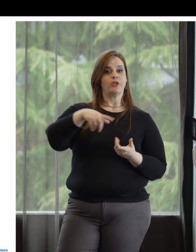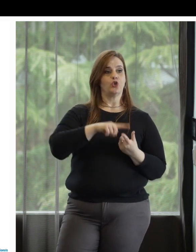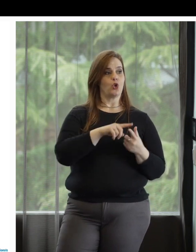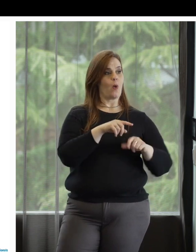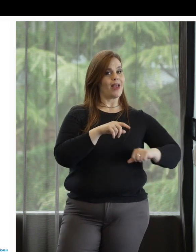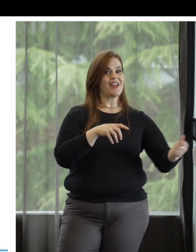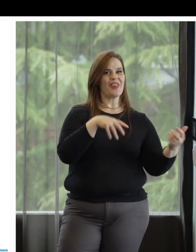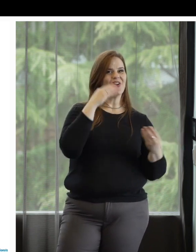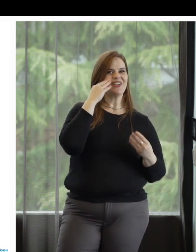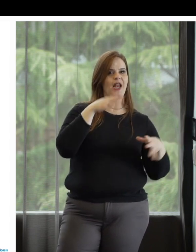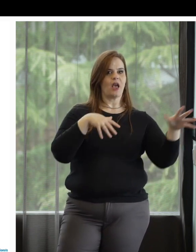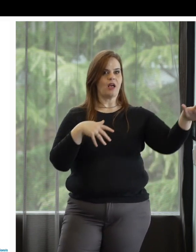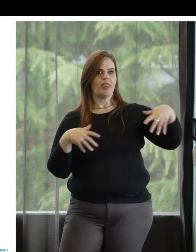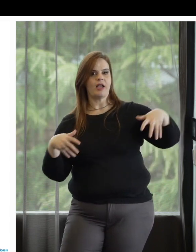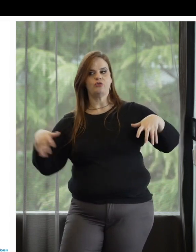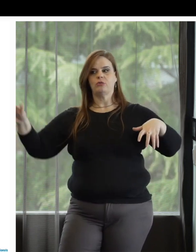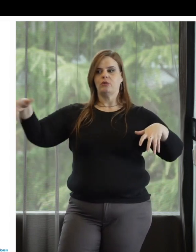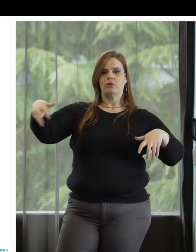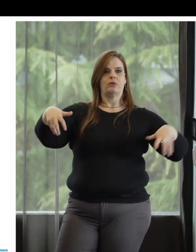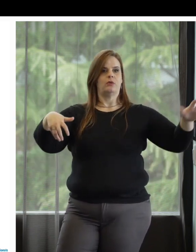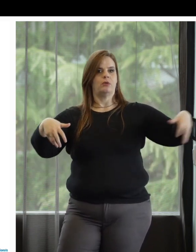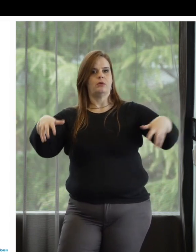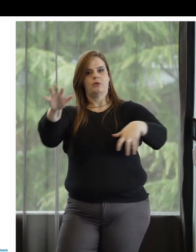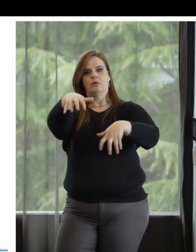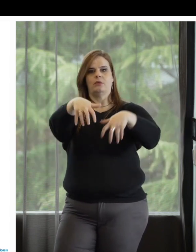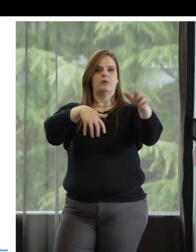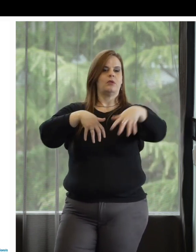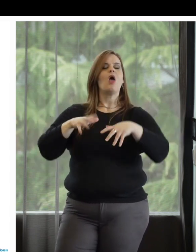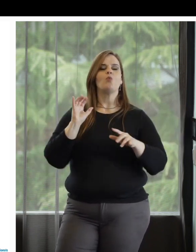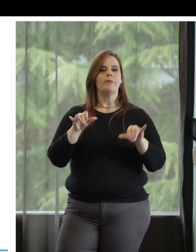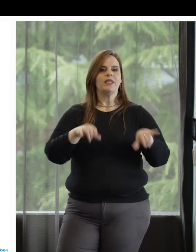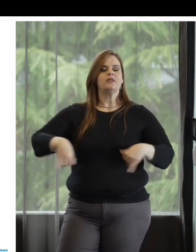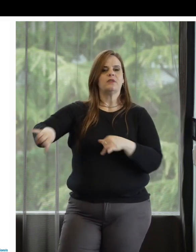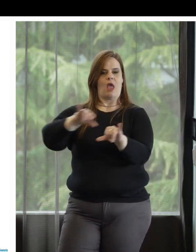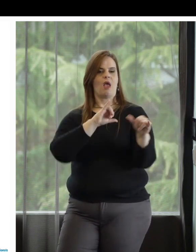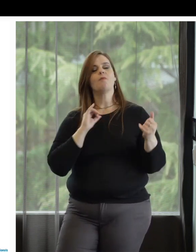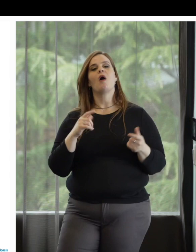going to be the same. For you know, G T F S you have